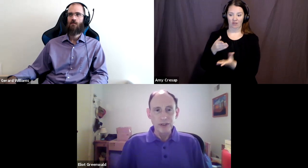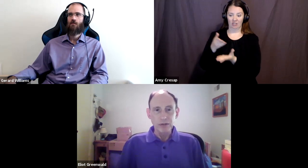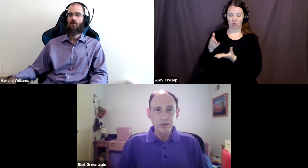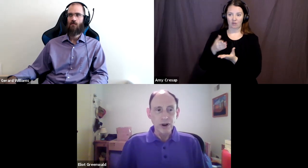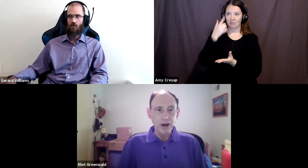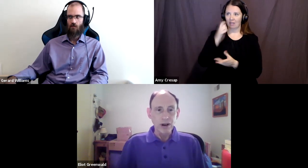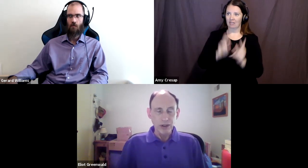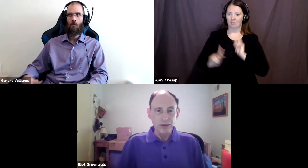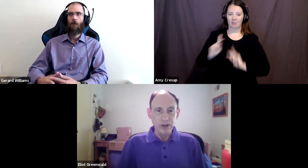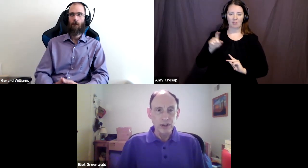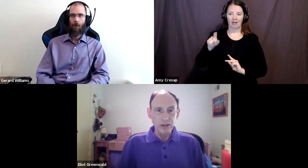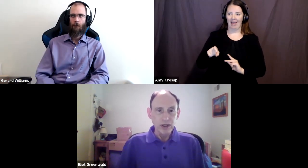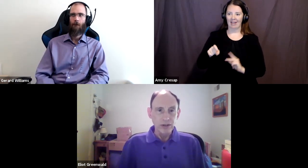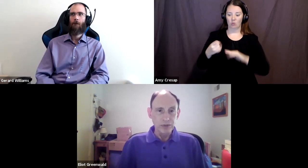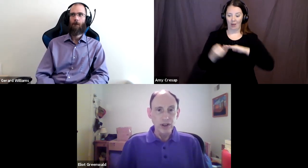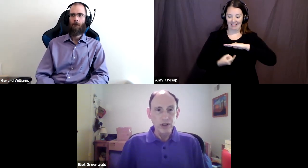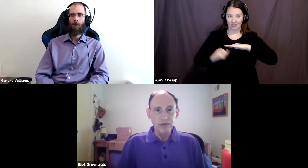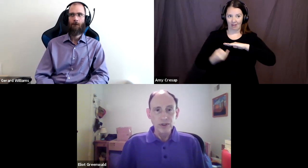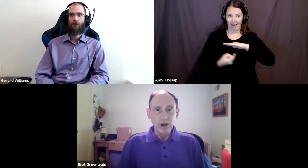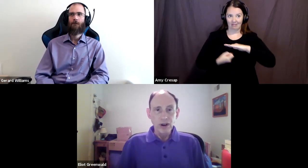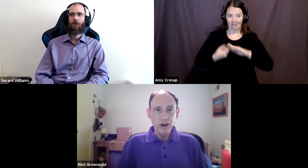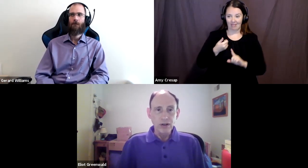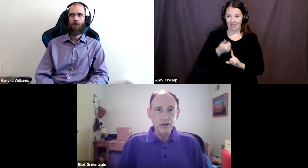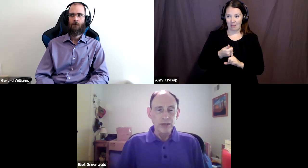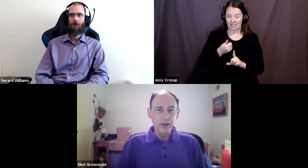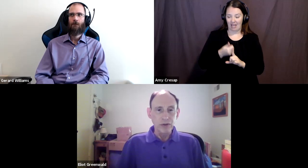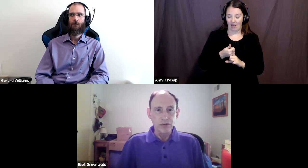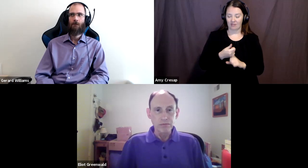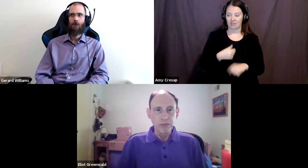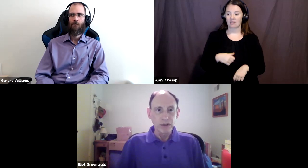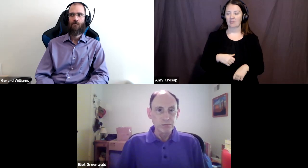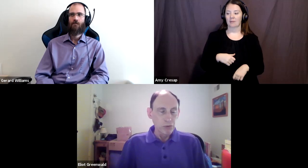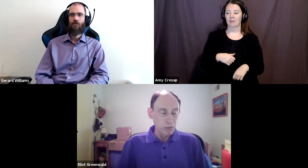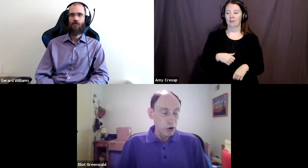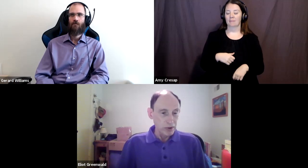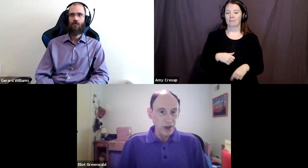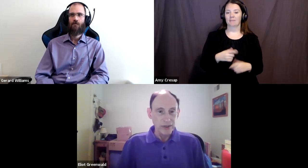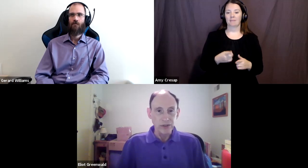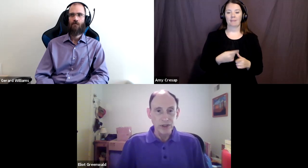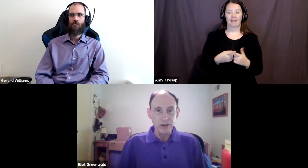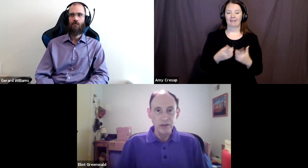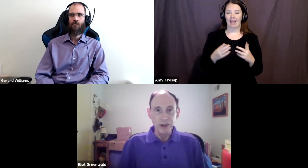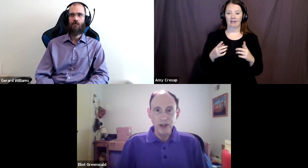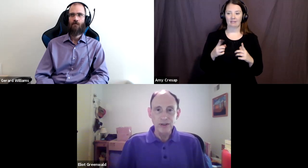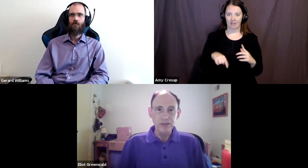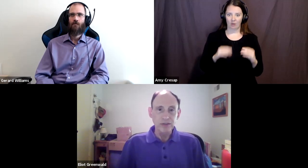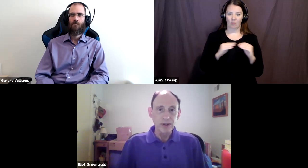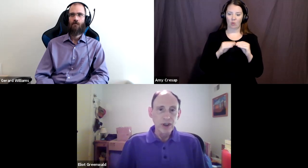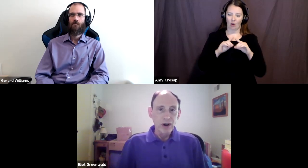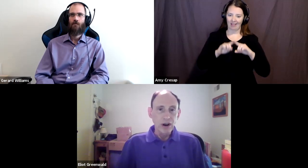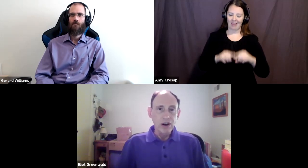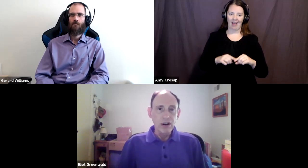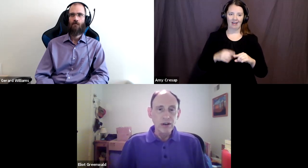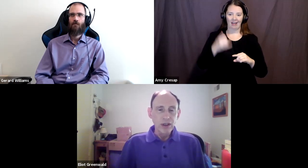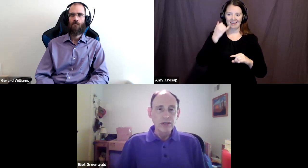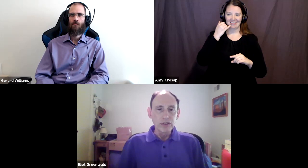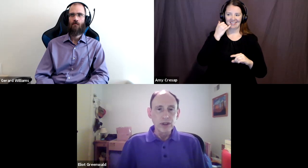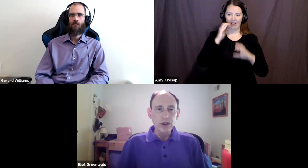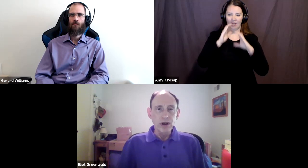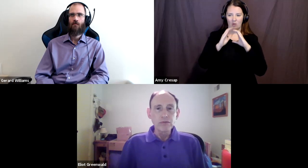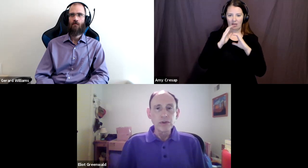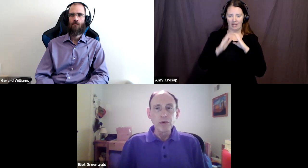having to isolate themselves and there for more reliance on telecommunications.